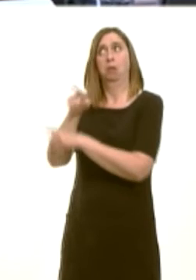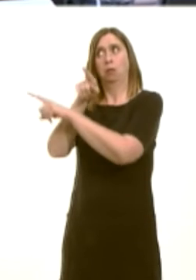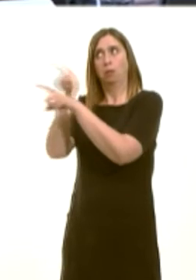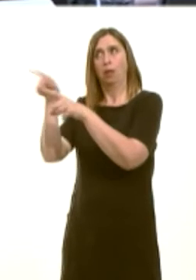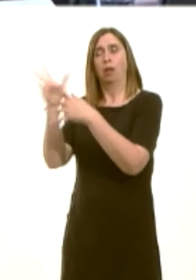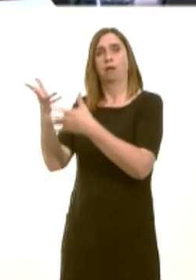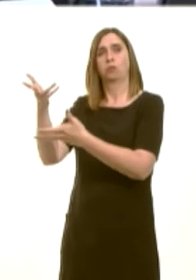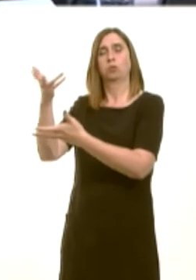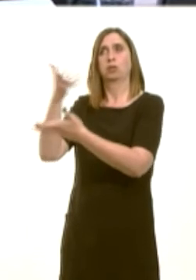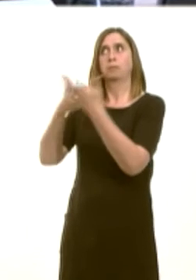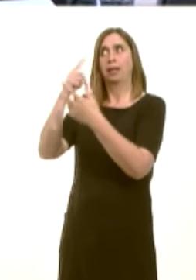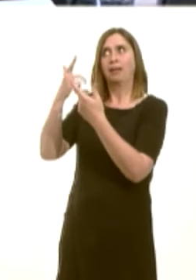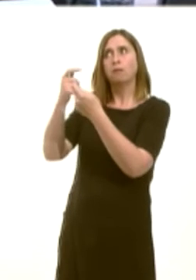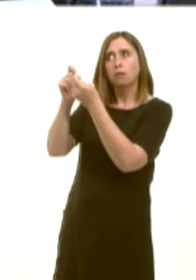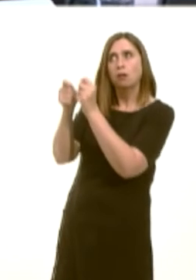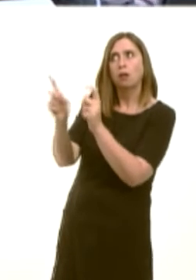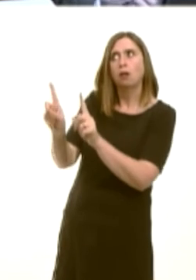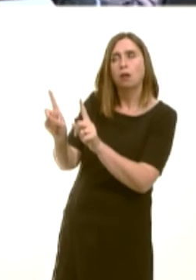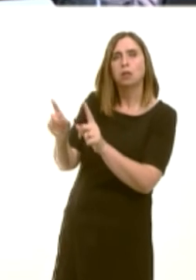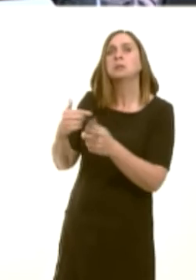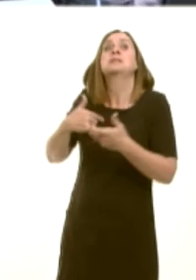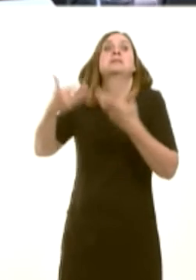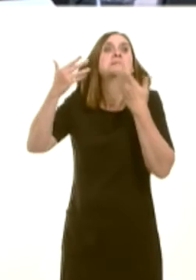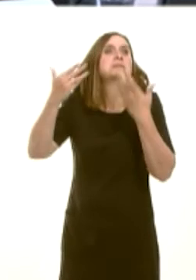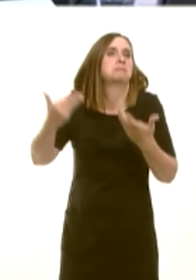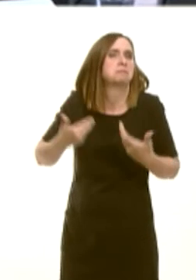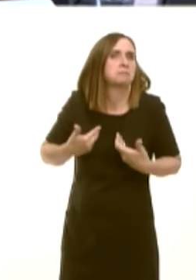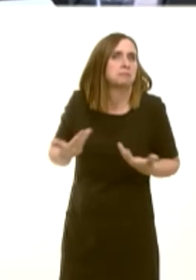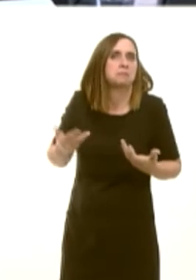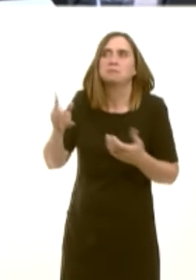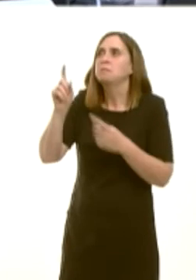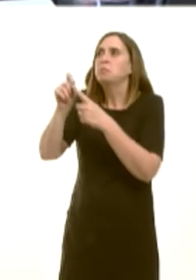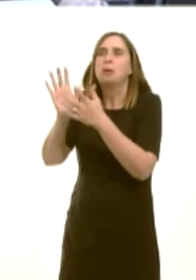how it has changed. What we donít know, of course, is what exactly the Prime Minister